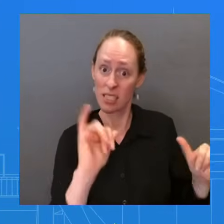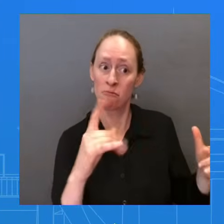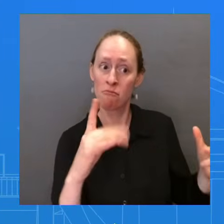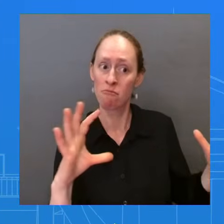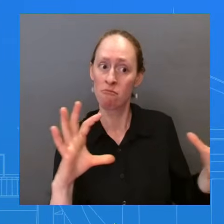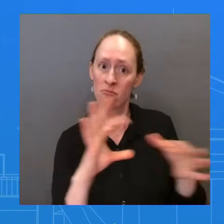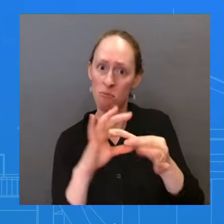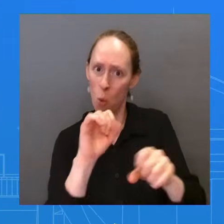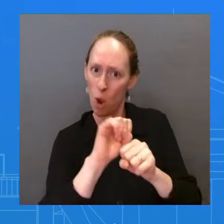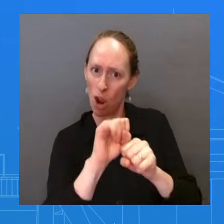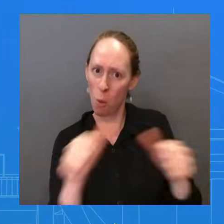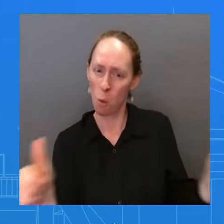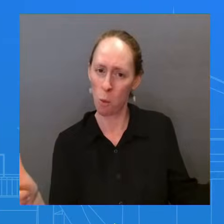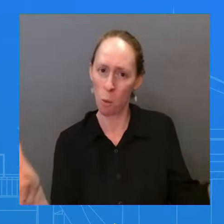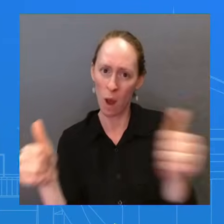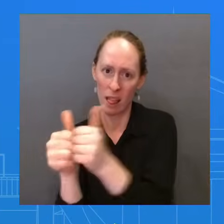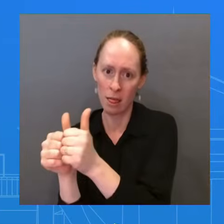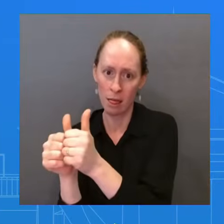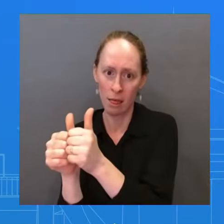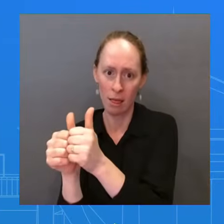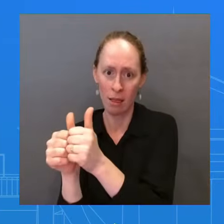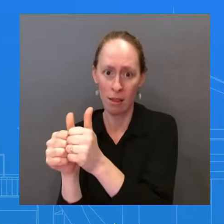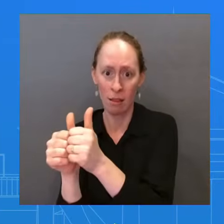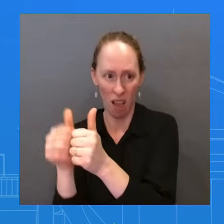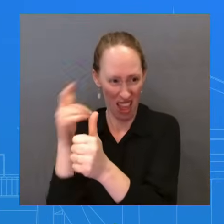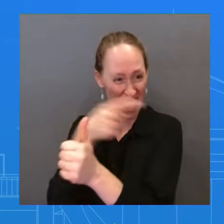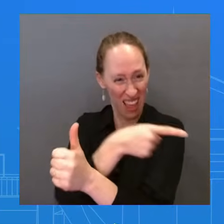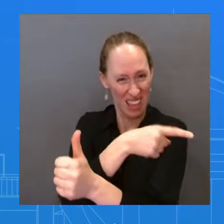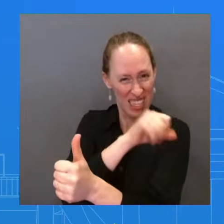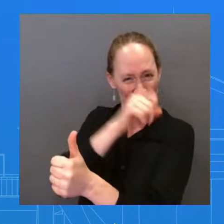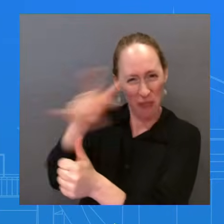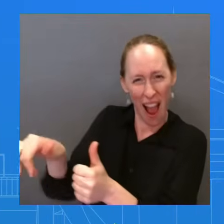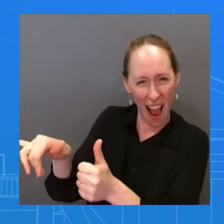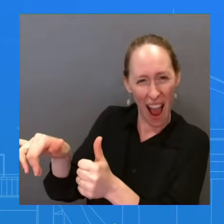There's never been some sort of fiat by the White House or the U.S. government